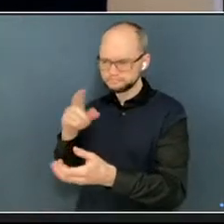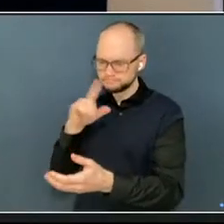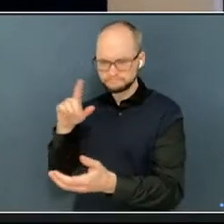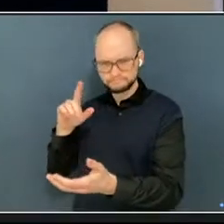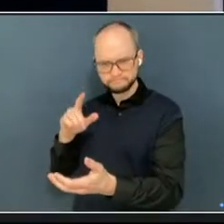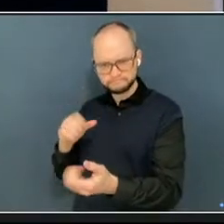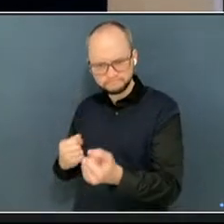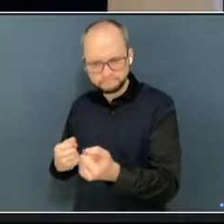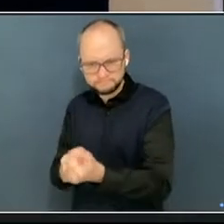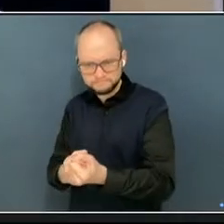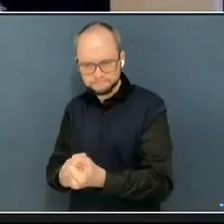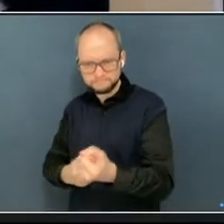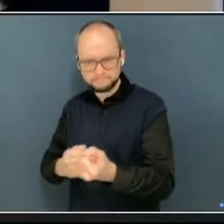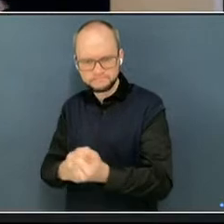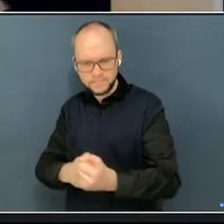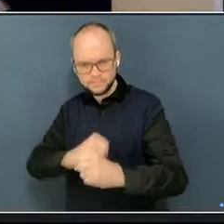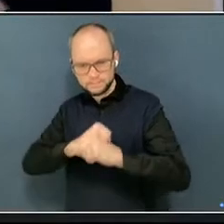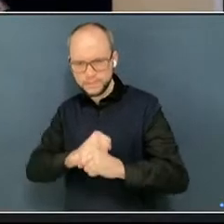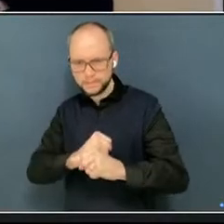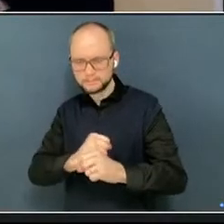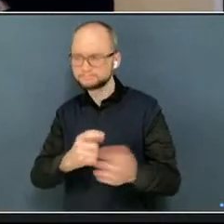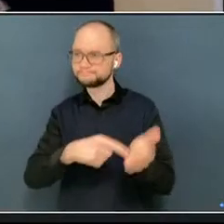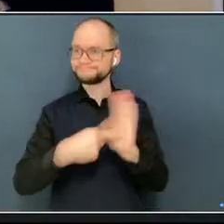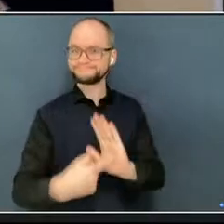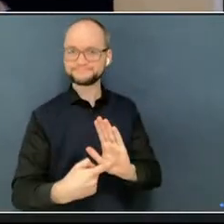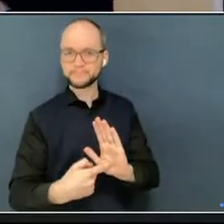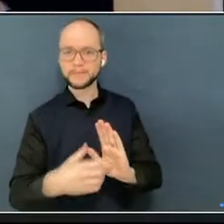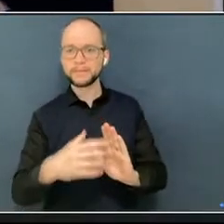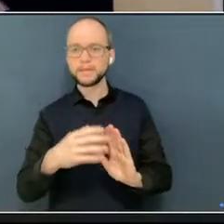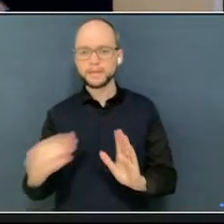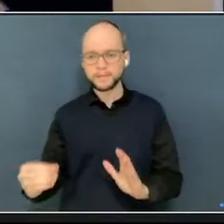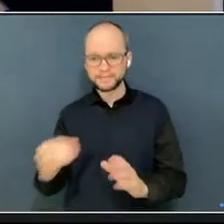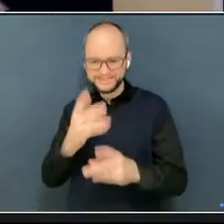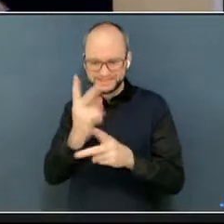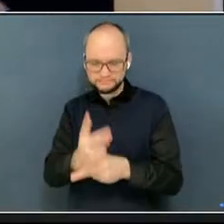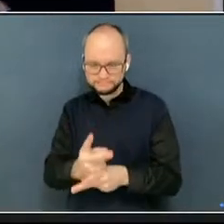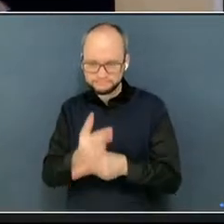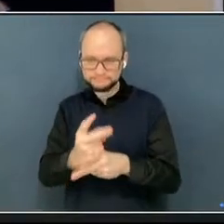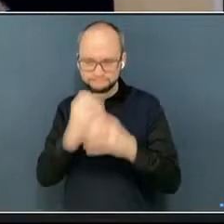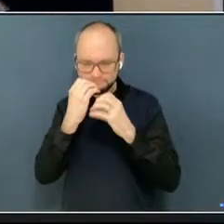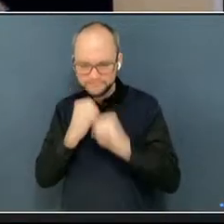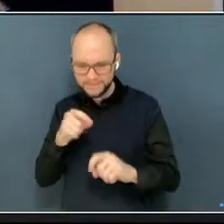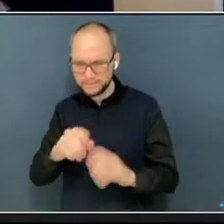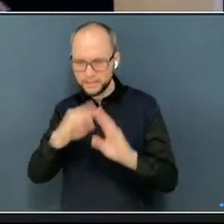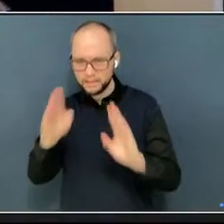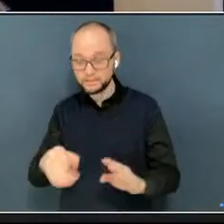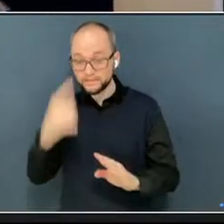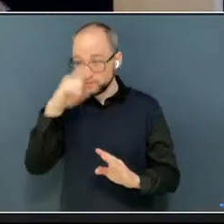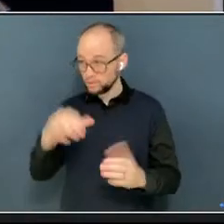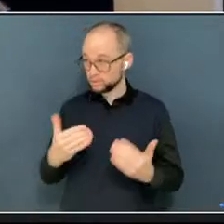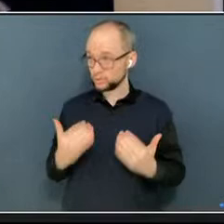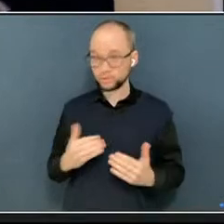preserve this house not only for the present generation but for future generations to come.